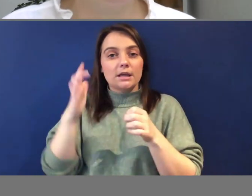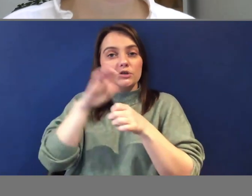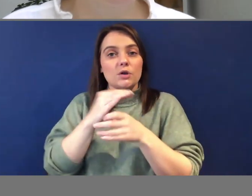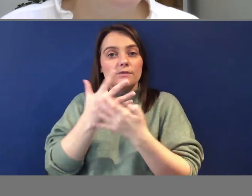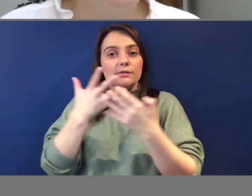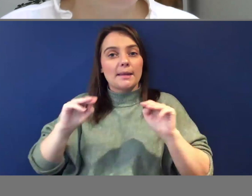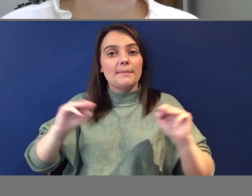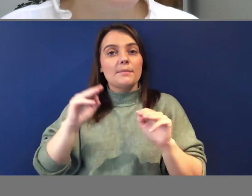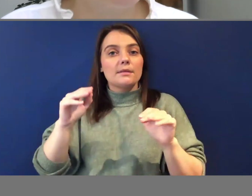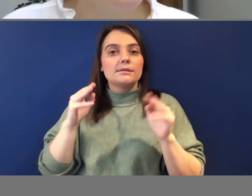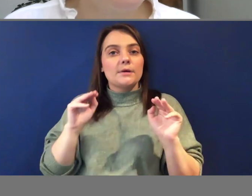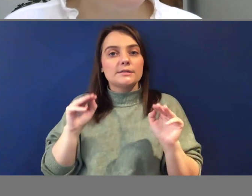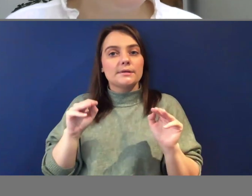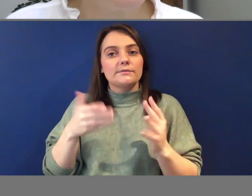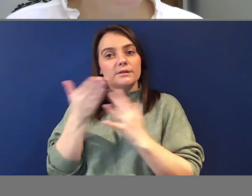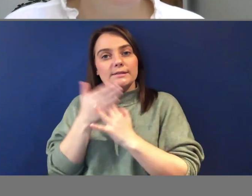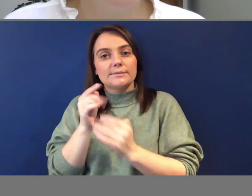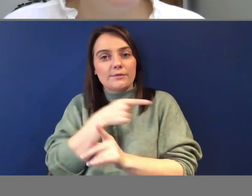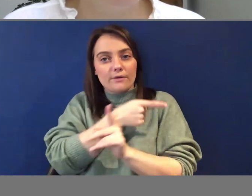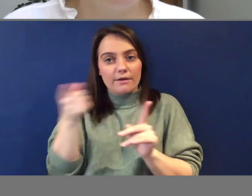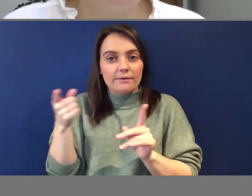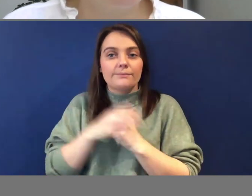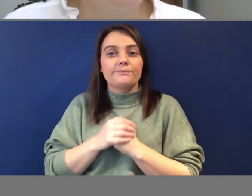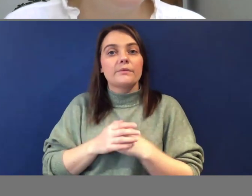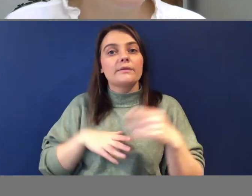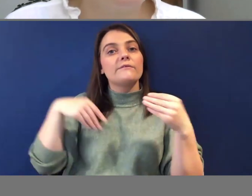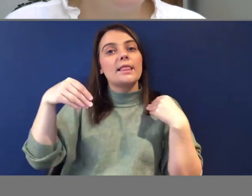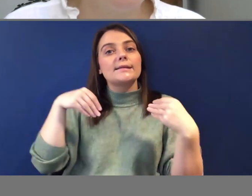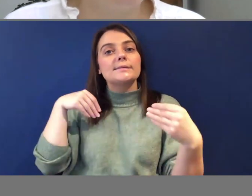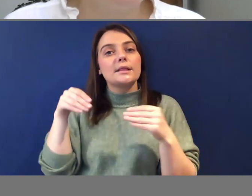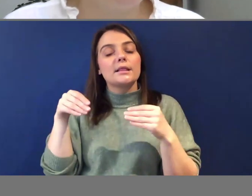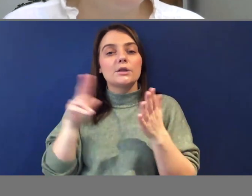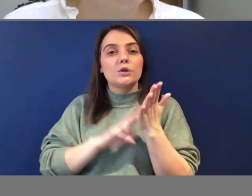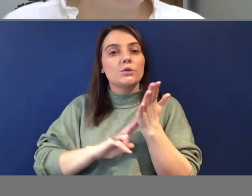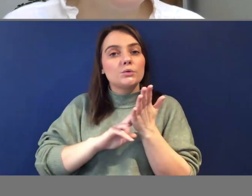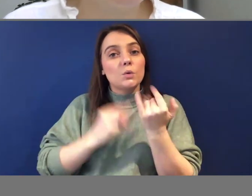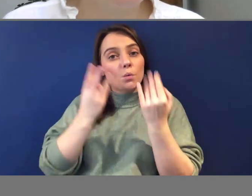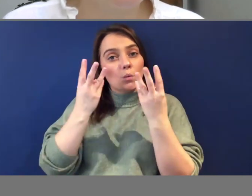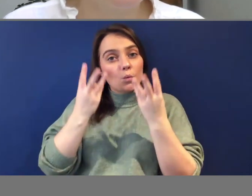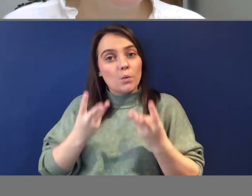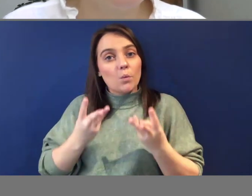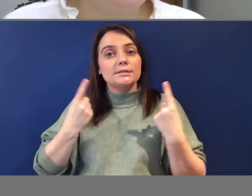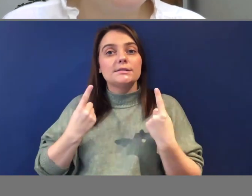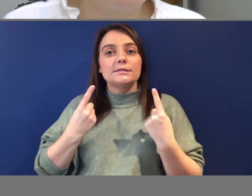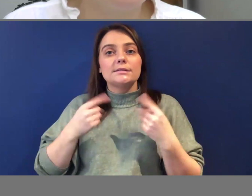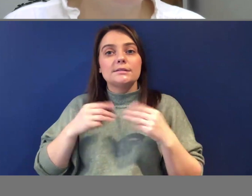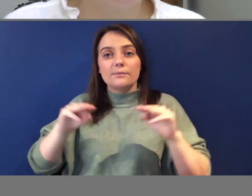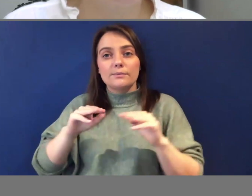possible flexibility in use we want different people to be able to use the stairs in the way